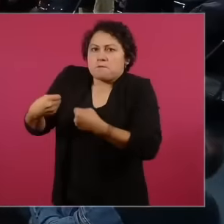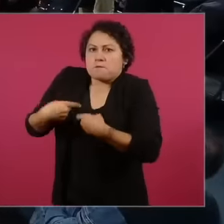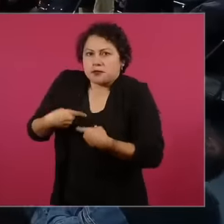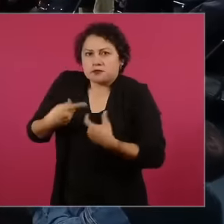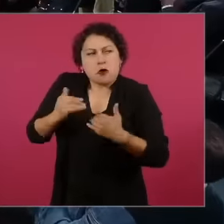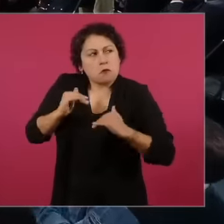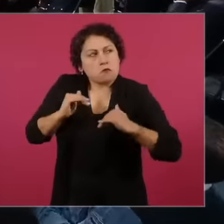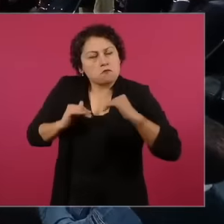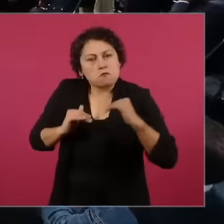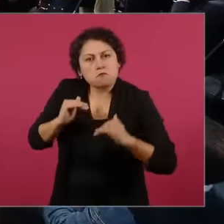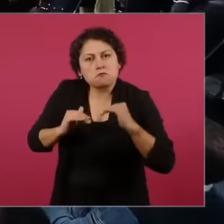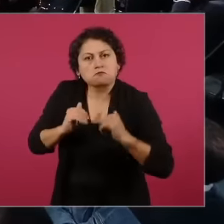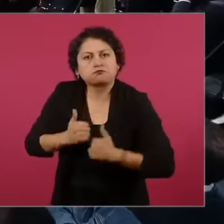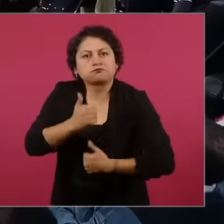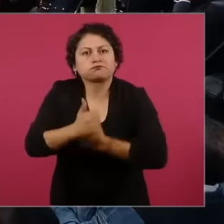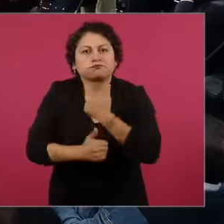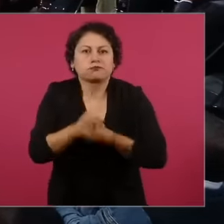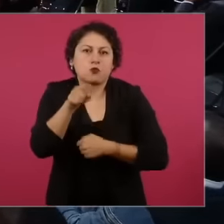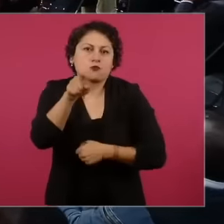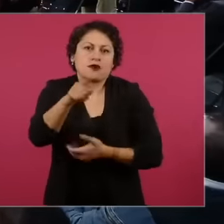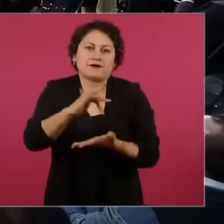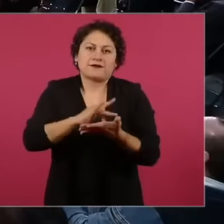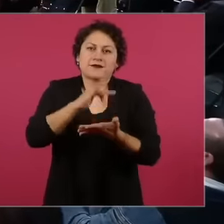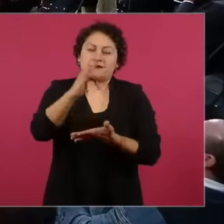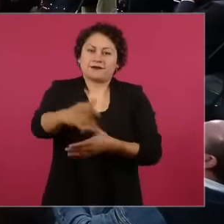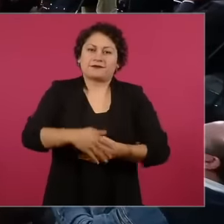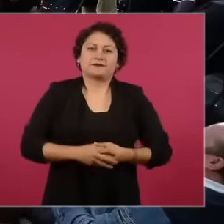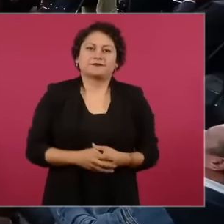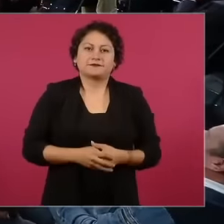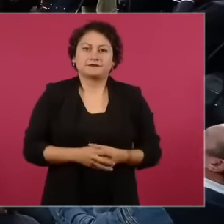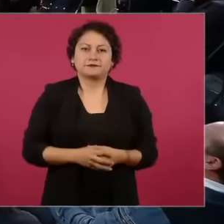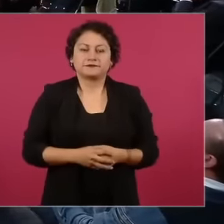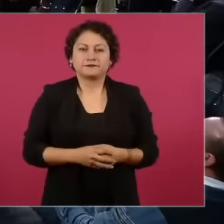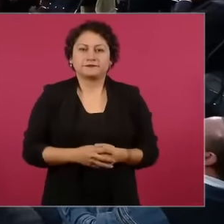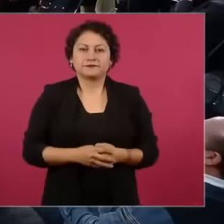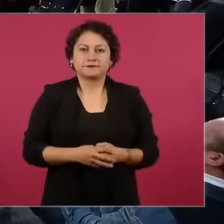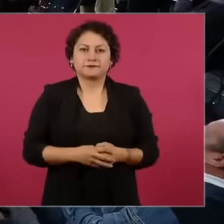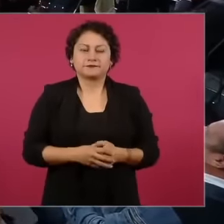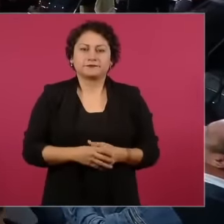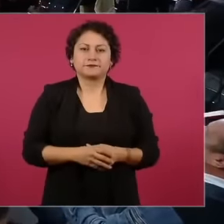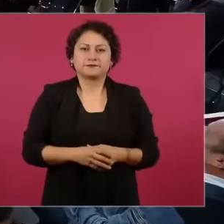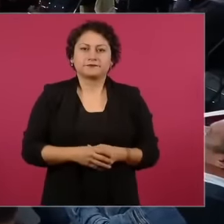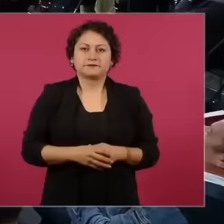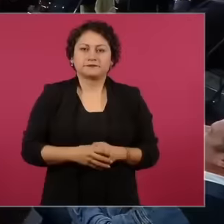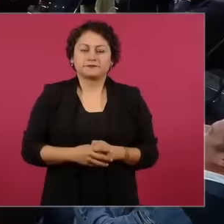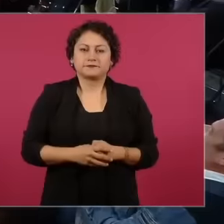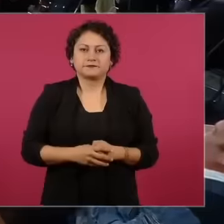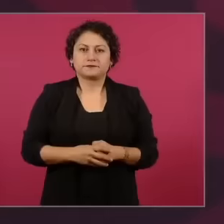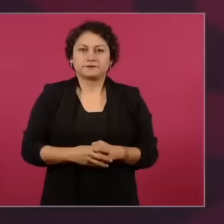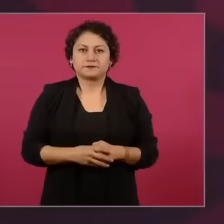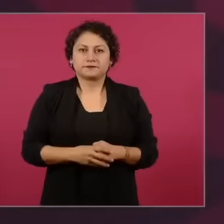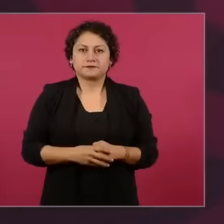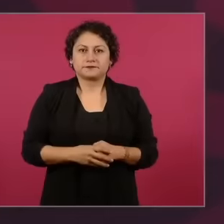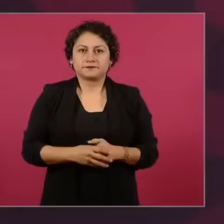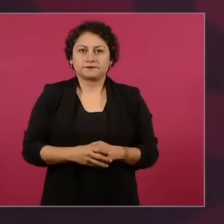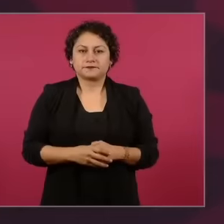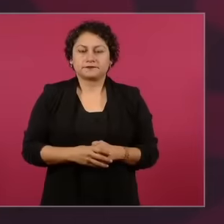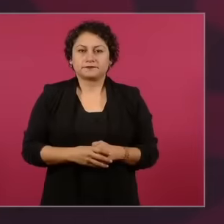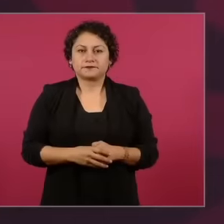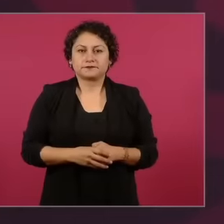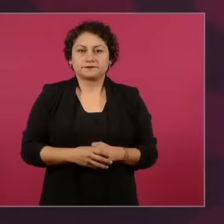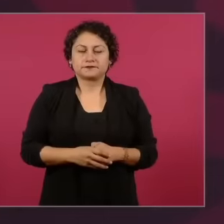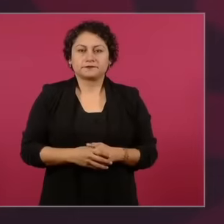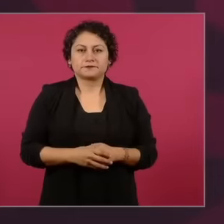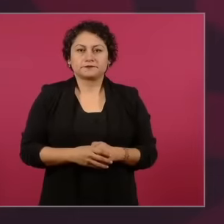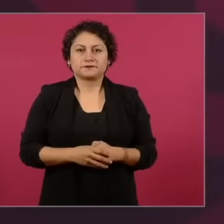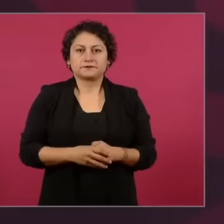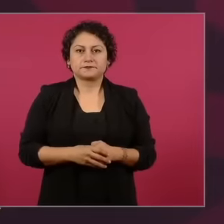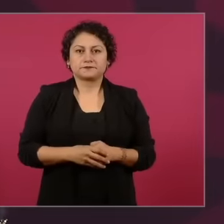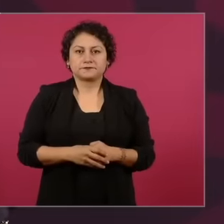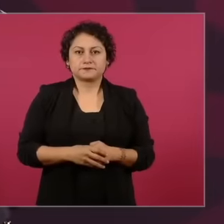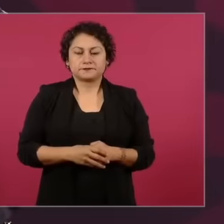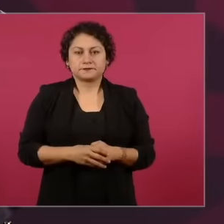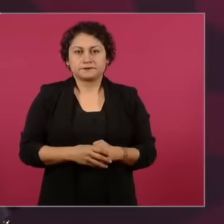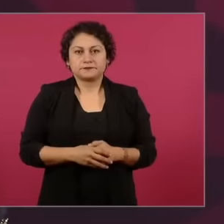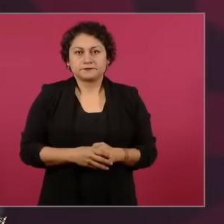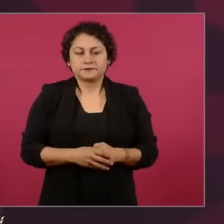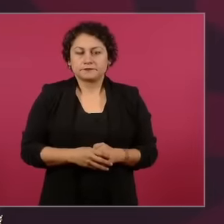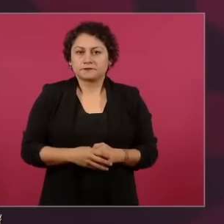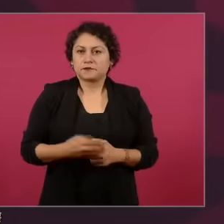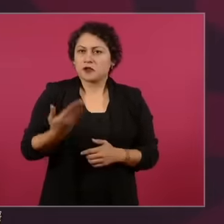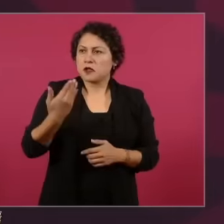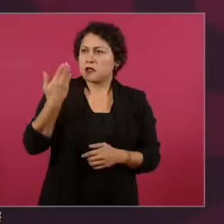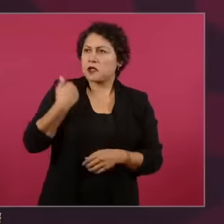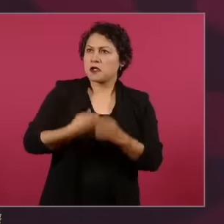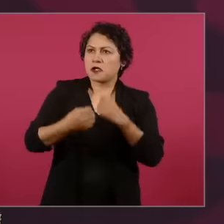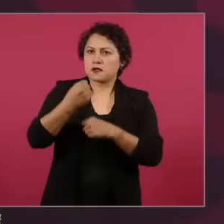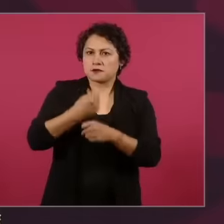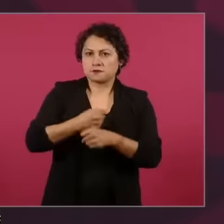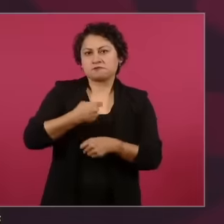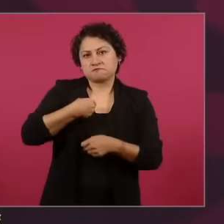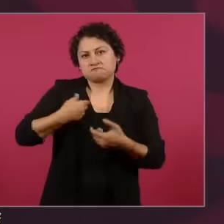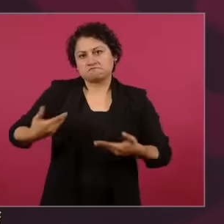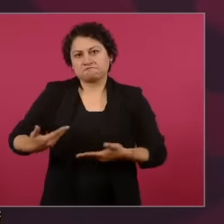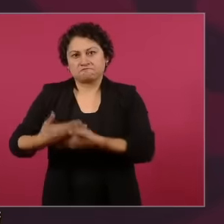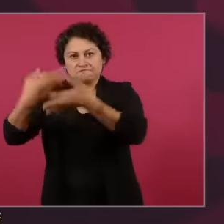opportunity a few years ago I remember that in my land in Sonora there in Hermosillo